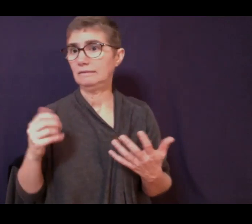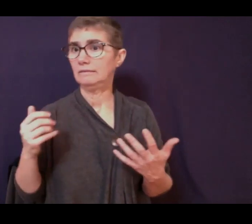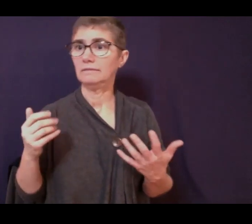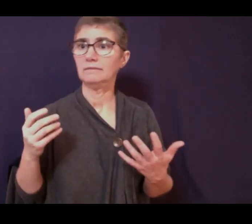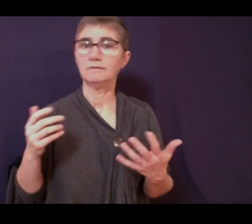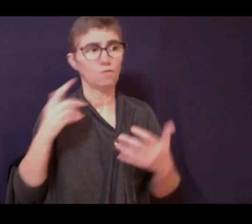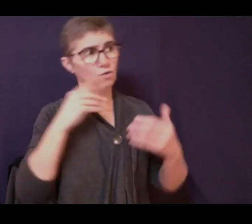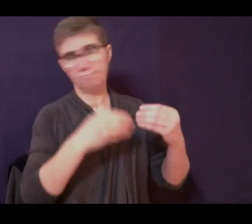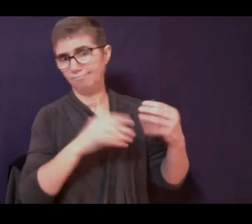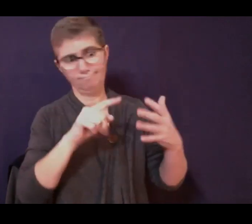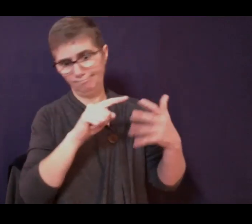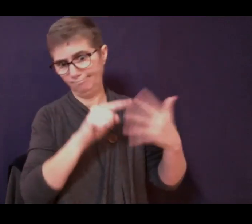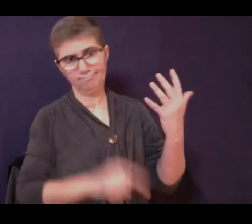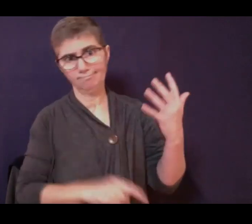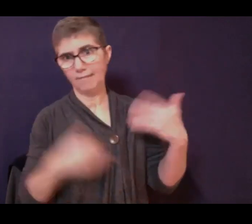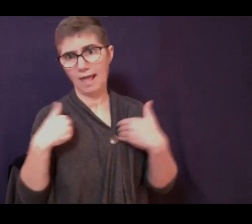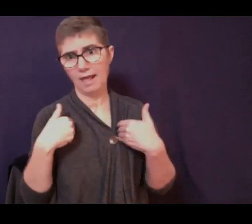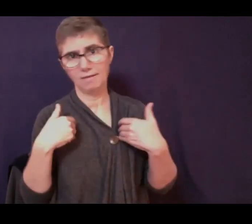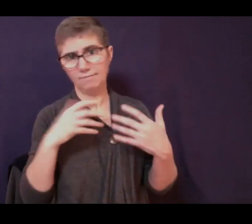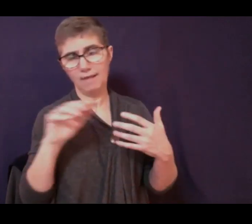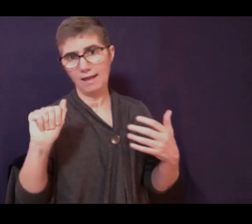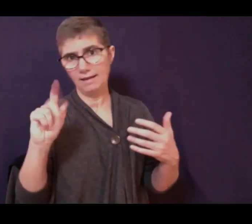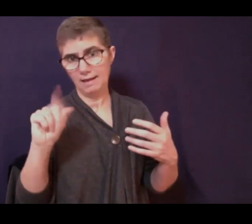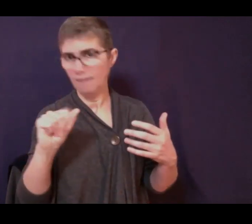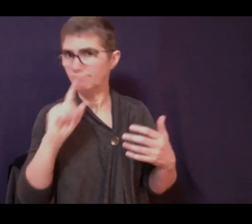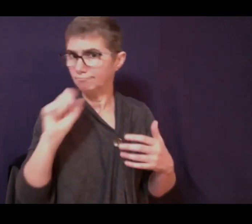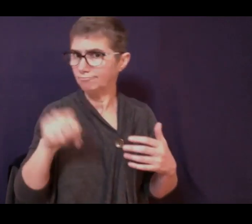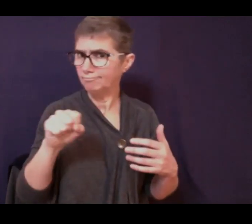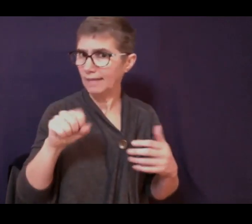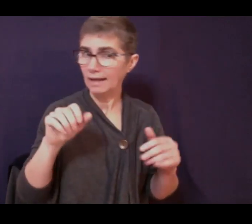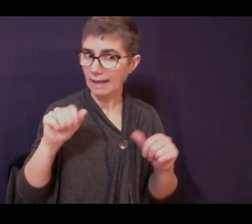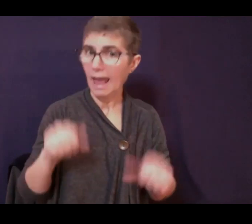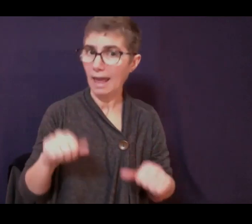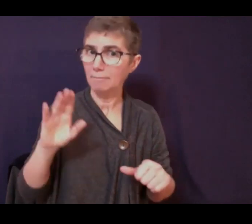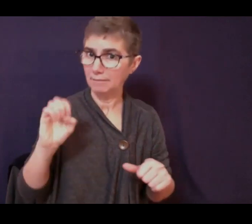is yes miniature horses can be service animals